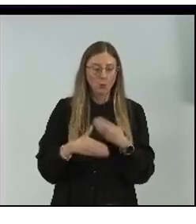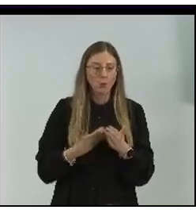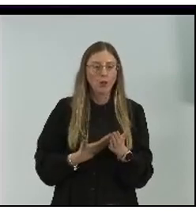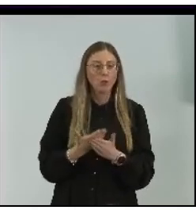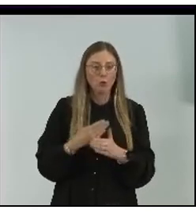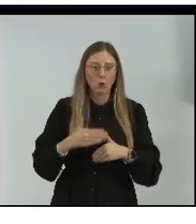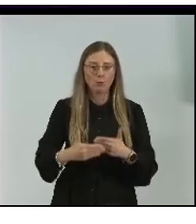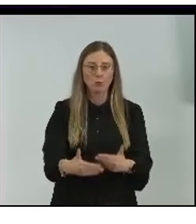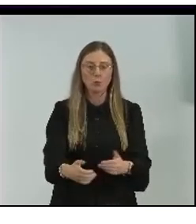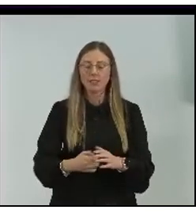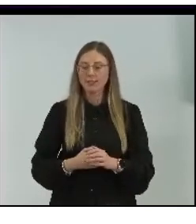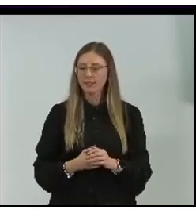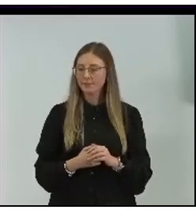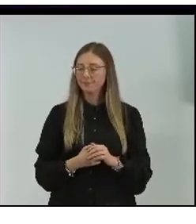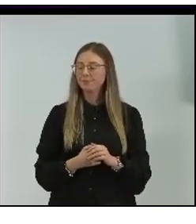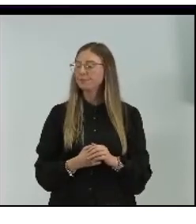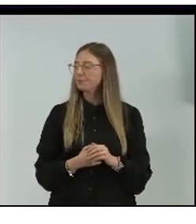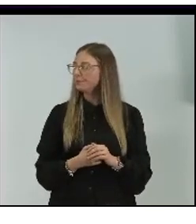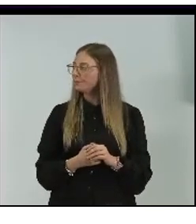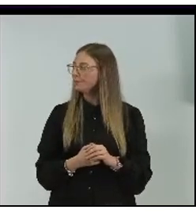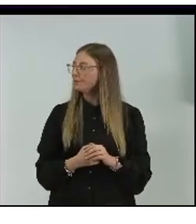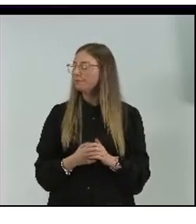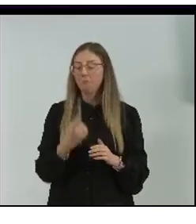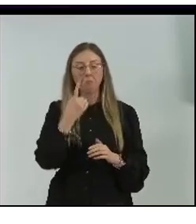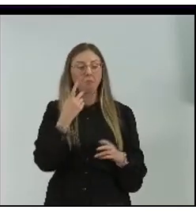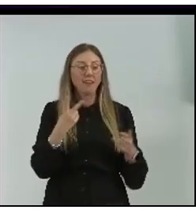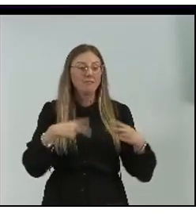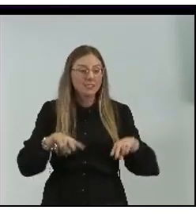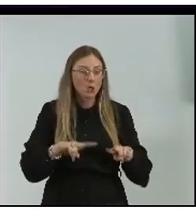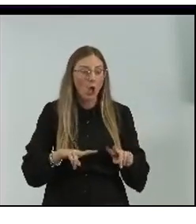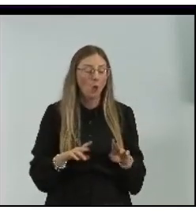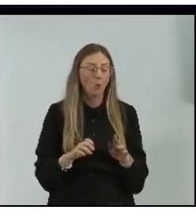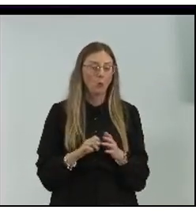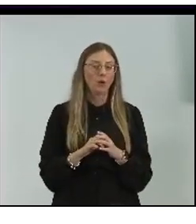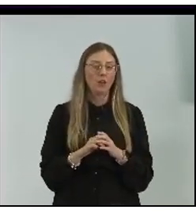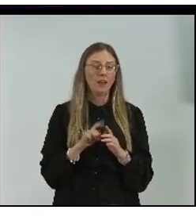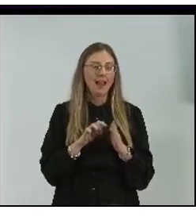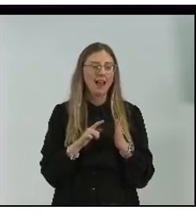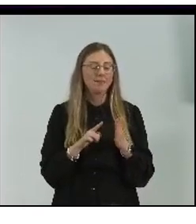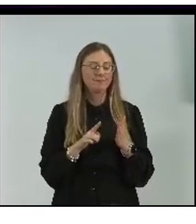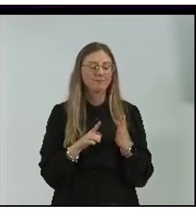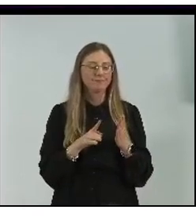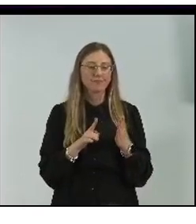And also would focusing at the moment on video? We're looking at ads, but actually accessibility